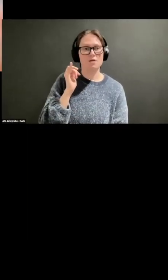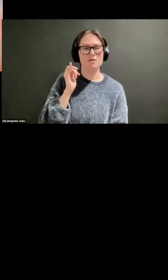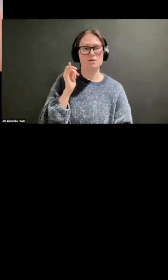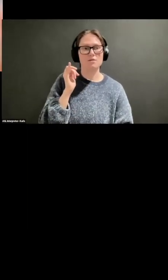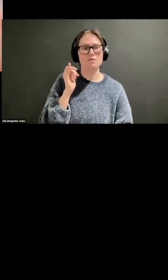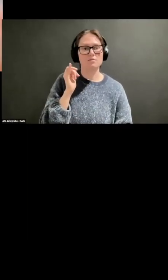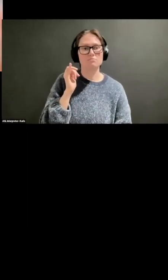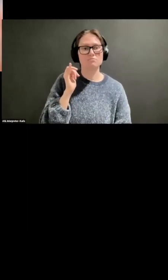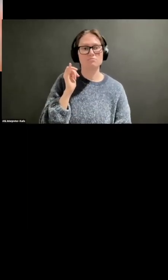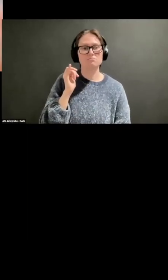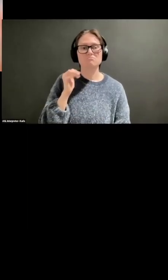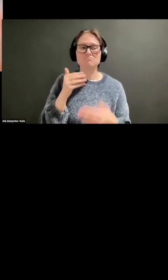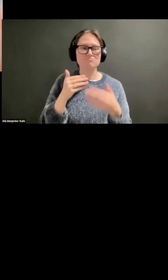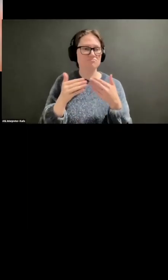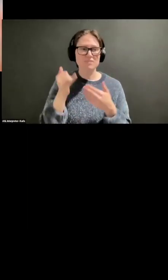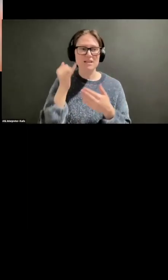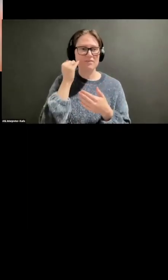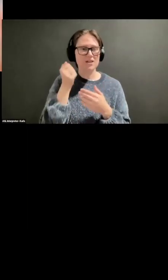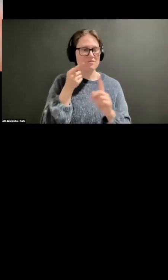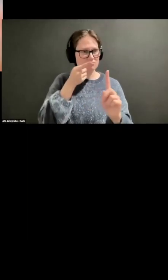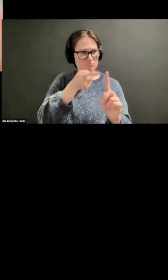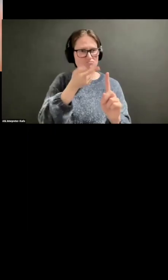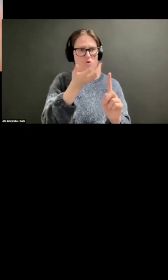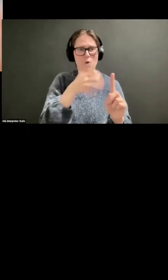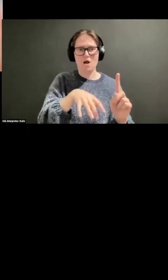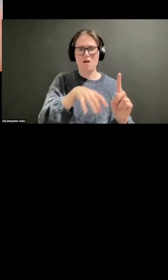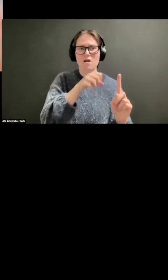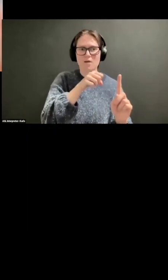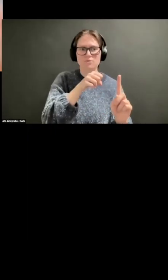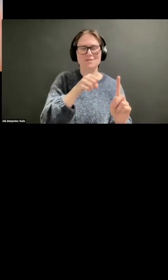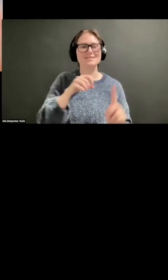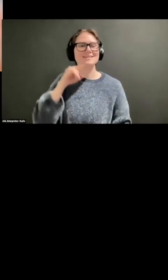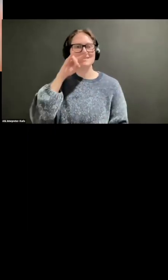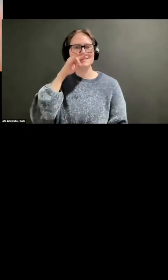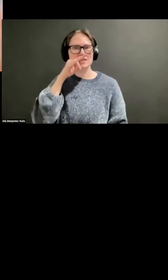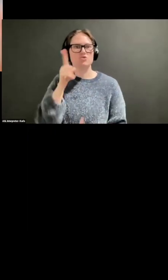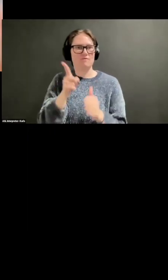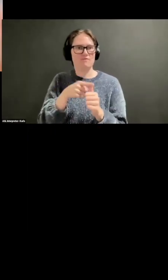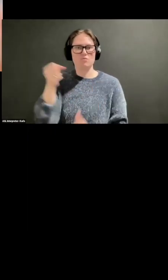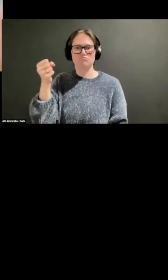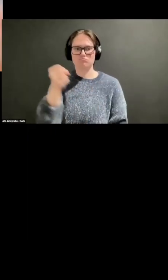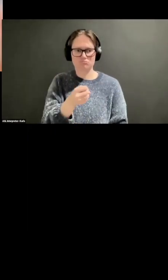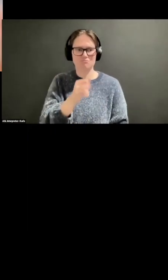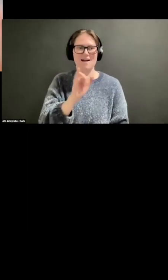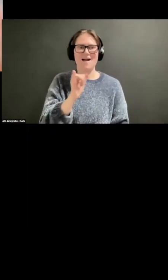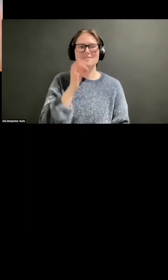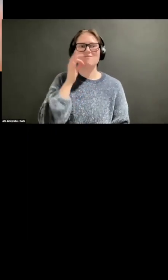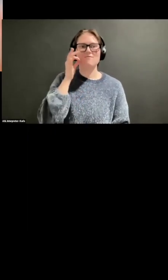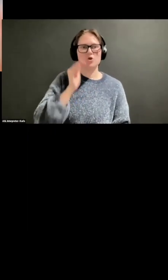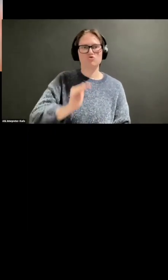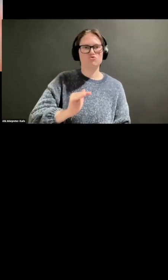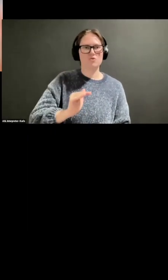a track for adoption, kids are first place with you as a foster child. All adoptions through the county